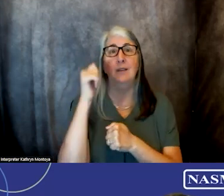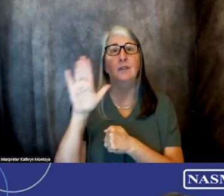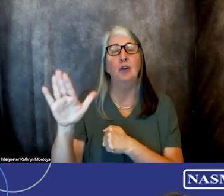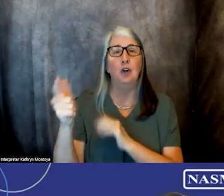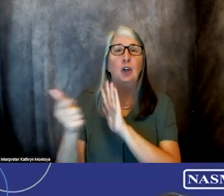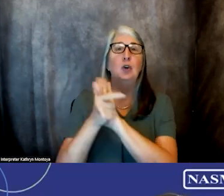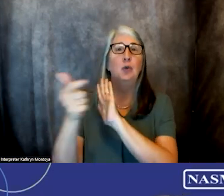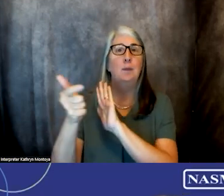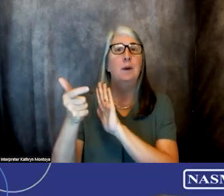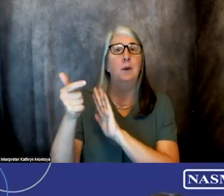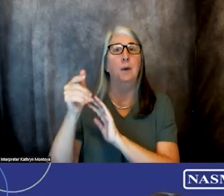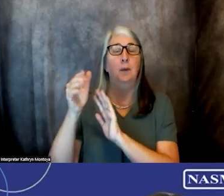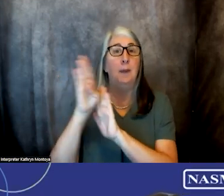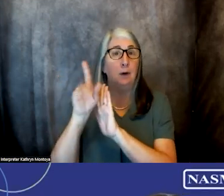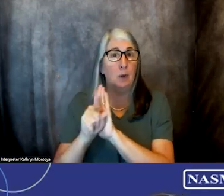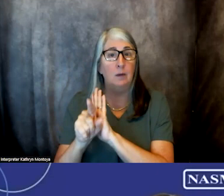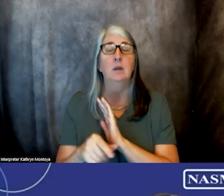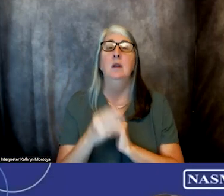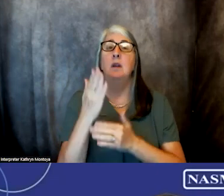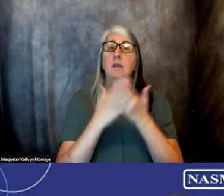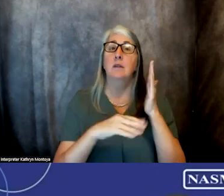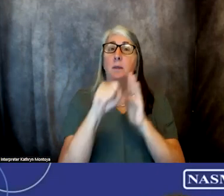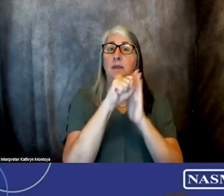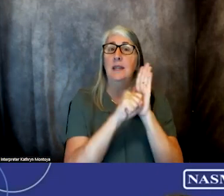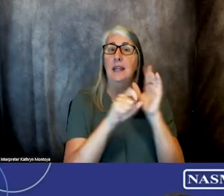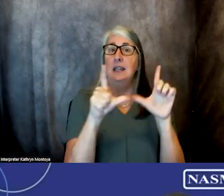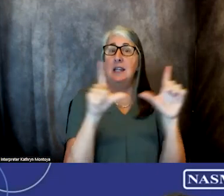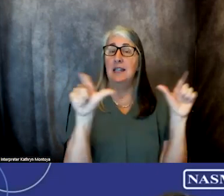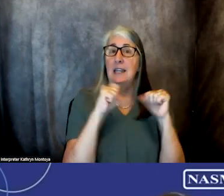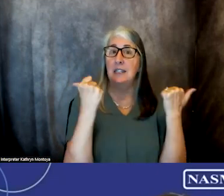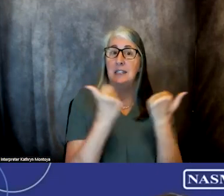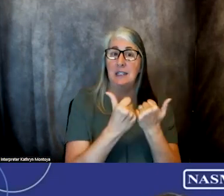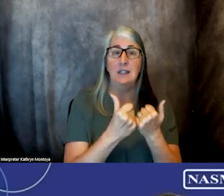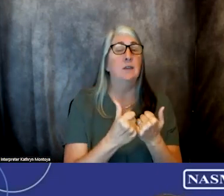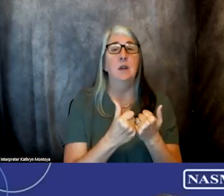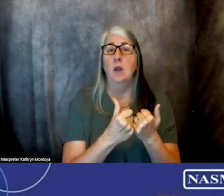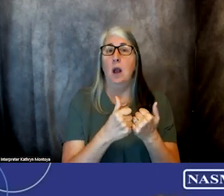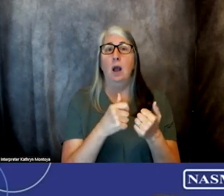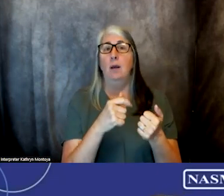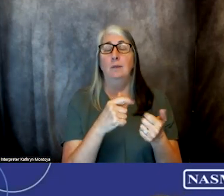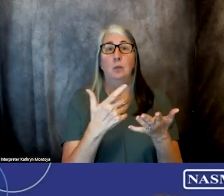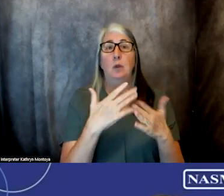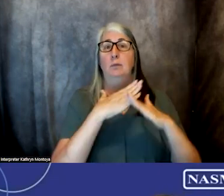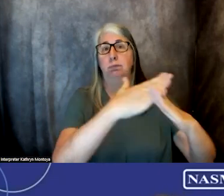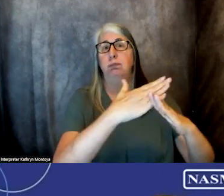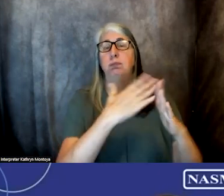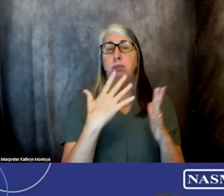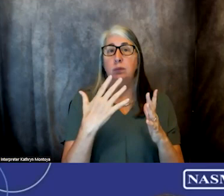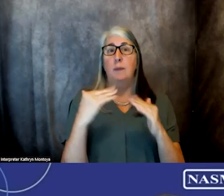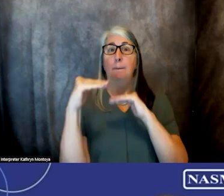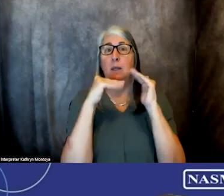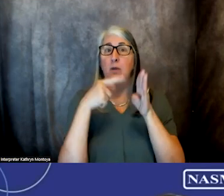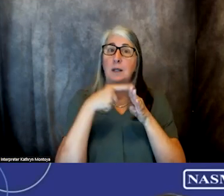ARE STATES THAT DISQUALIFY CRIMINALS FROM GETTING THAT BECAUSE OF THEIR BACKGROUND.